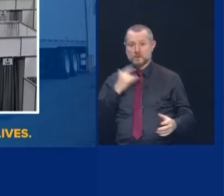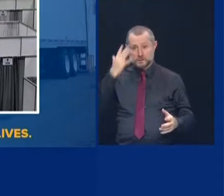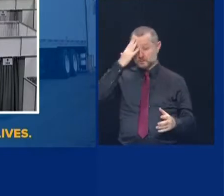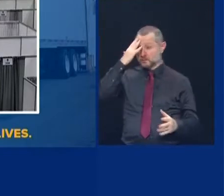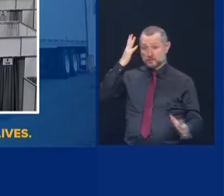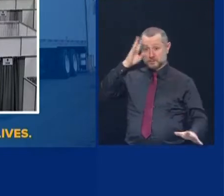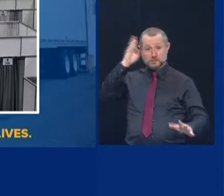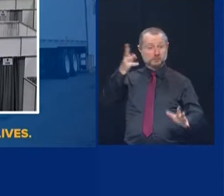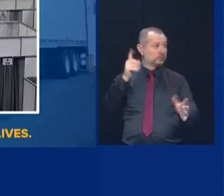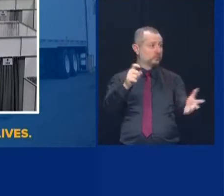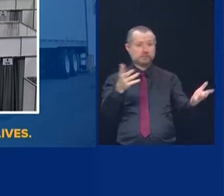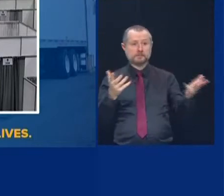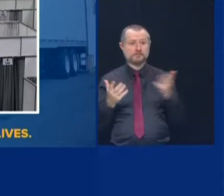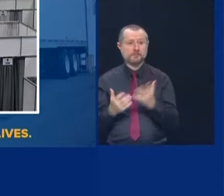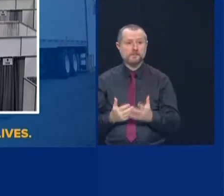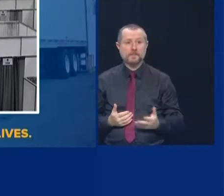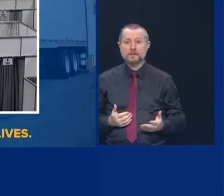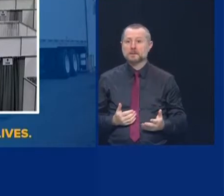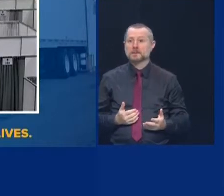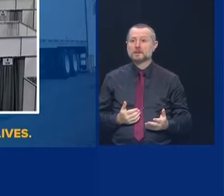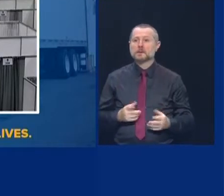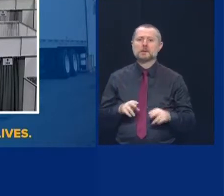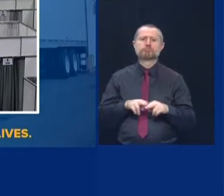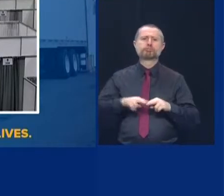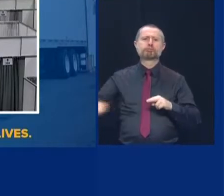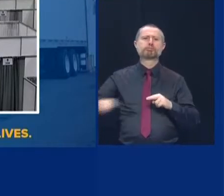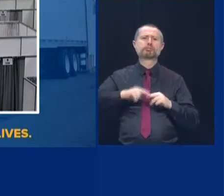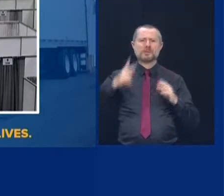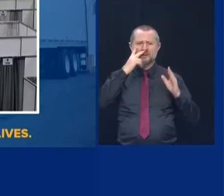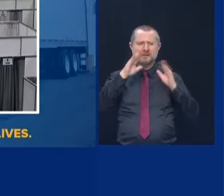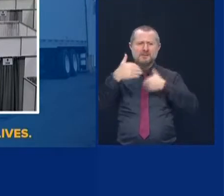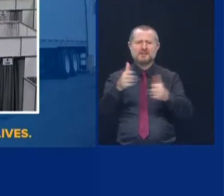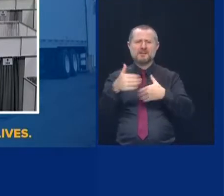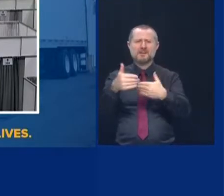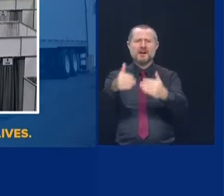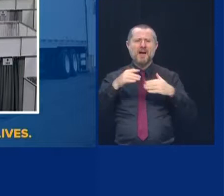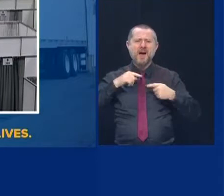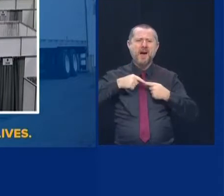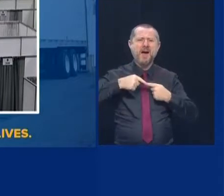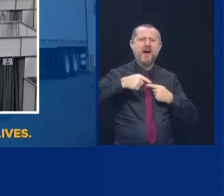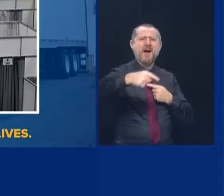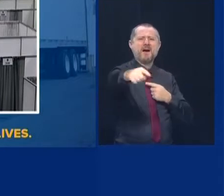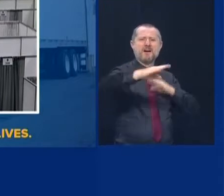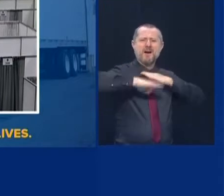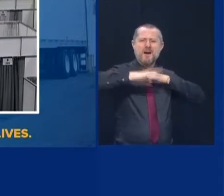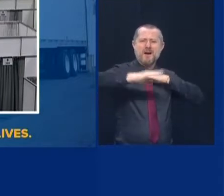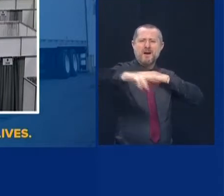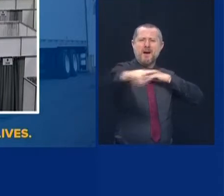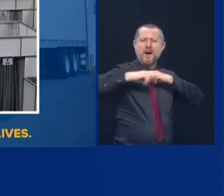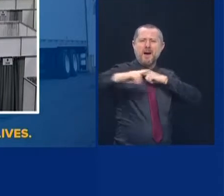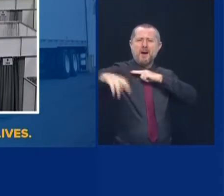HOSPITAL AFTER AN APOCALYPSE. IT LOOKED LIKE IT SHOULD BE IN A